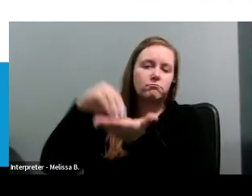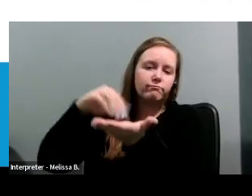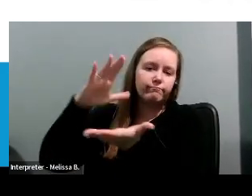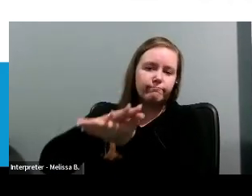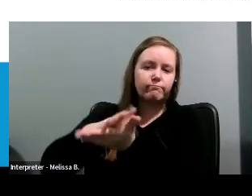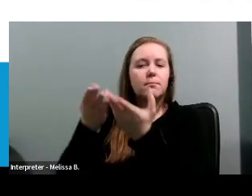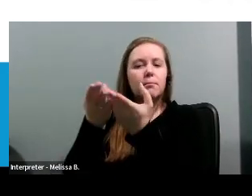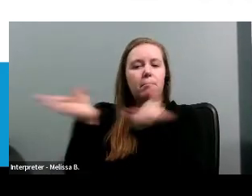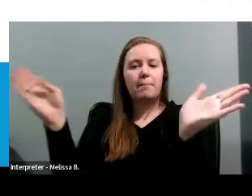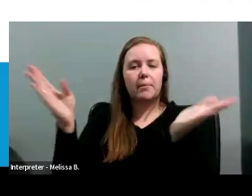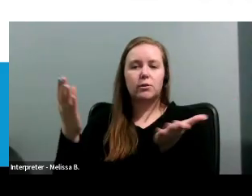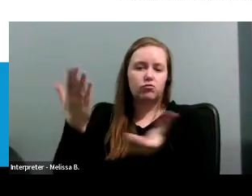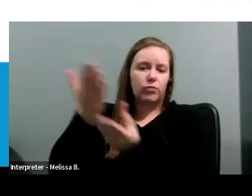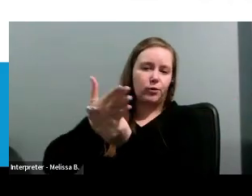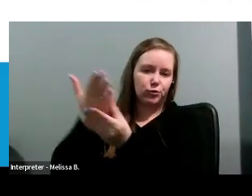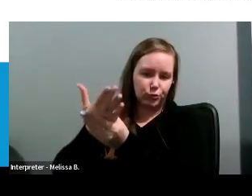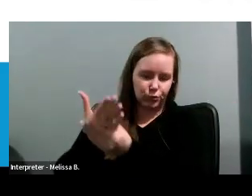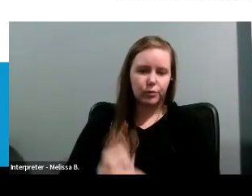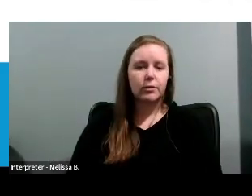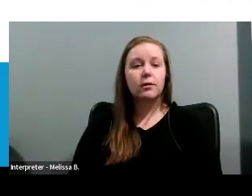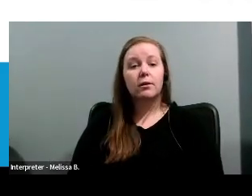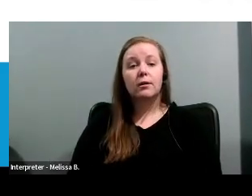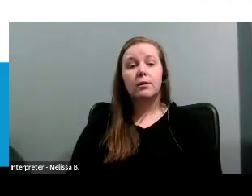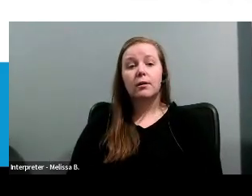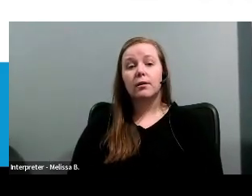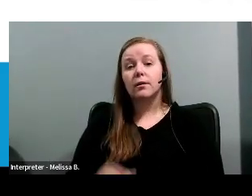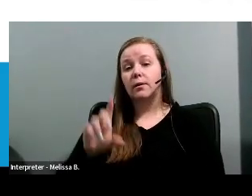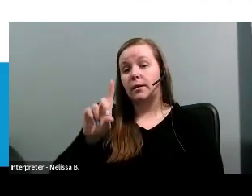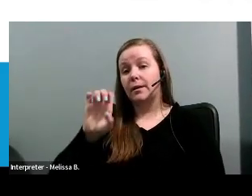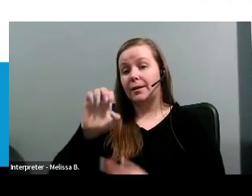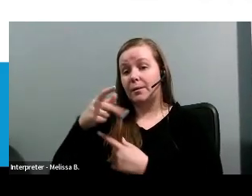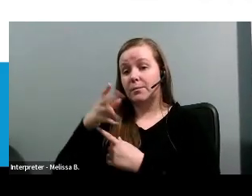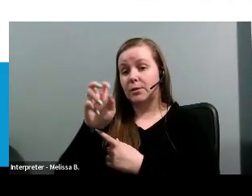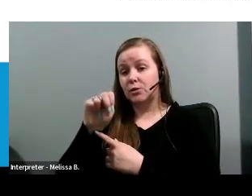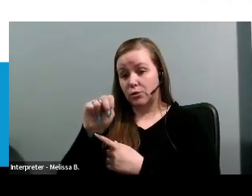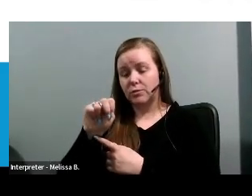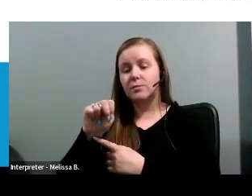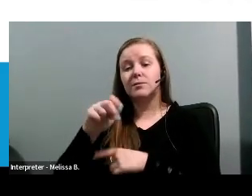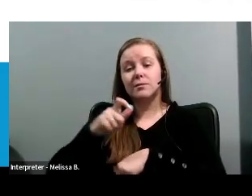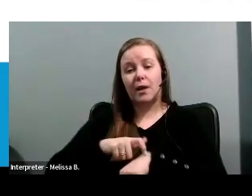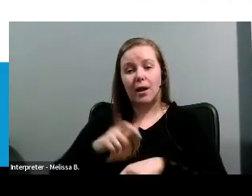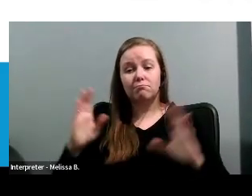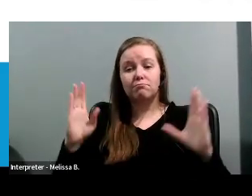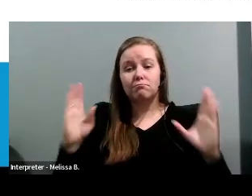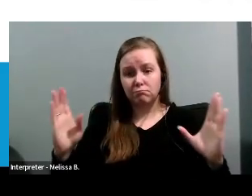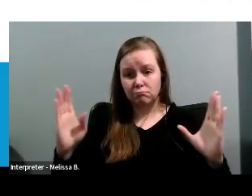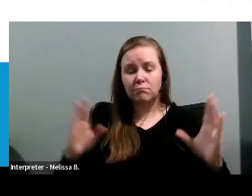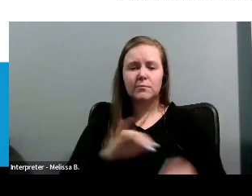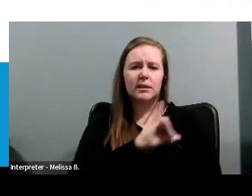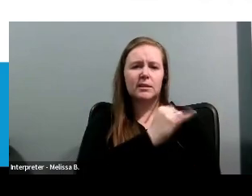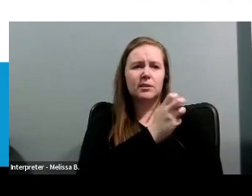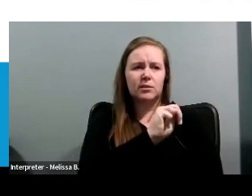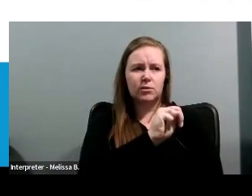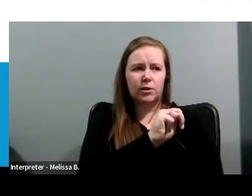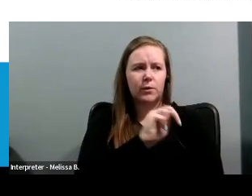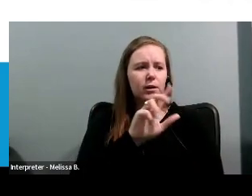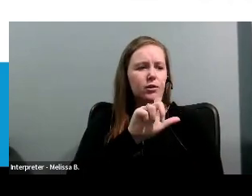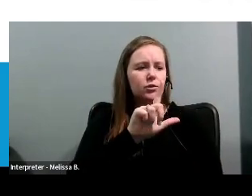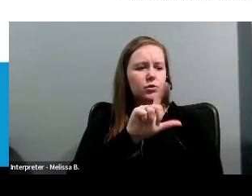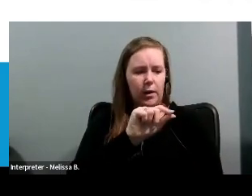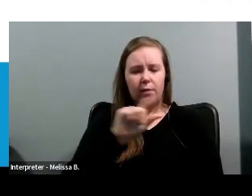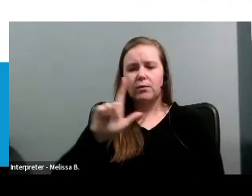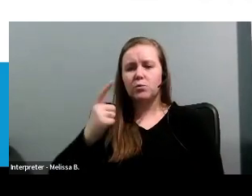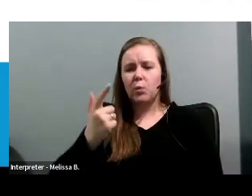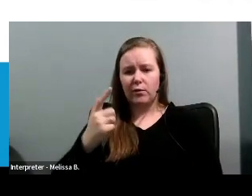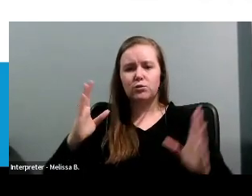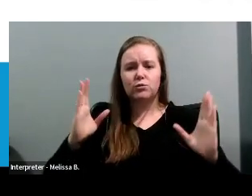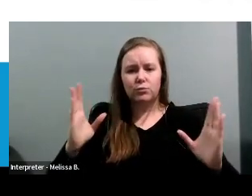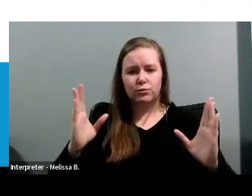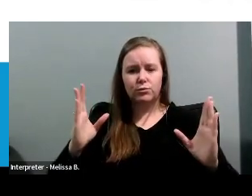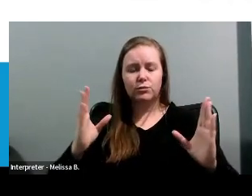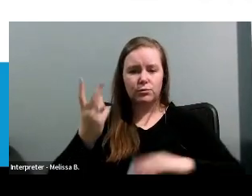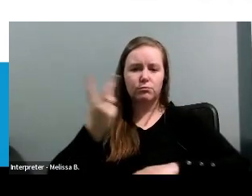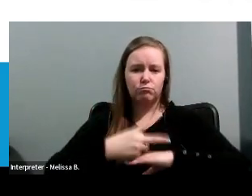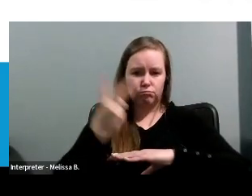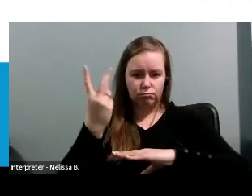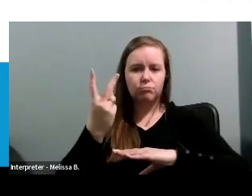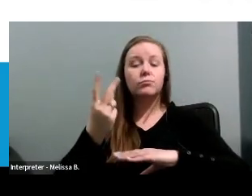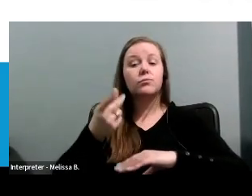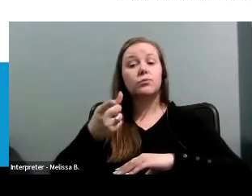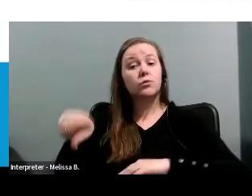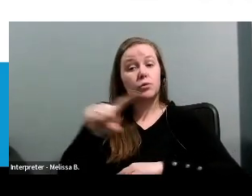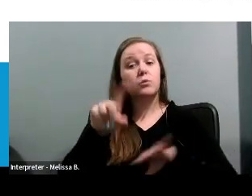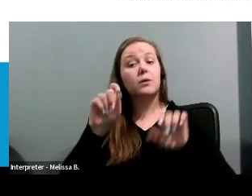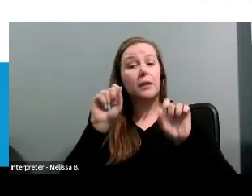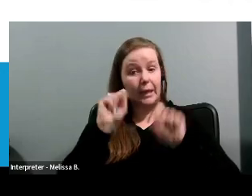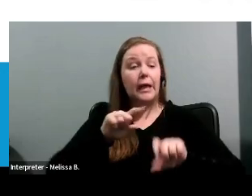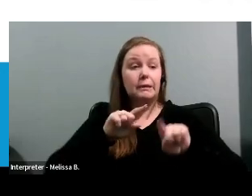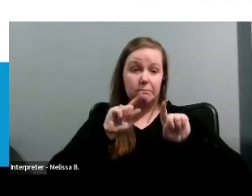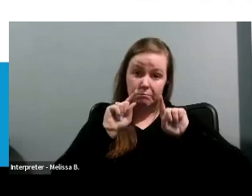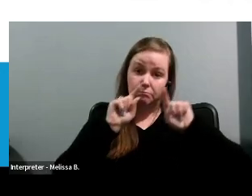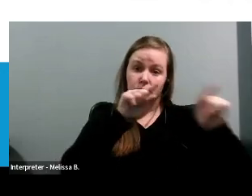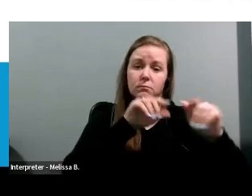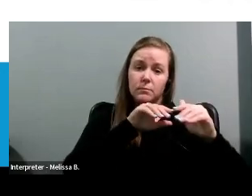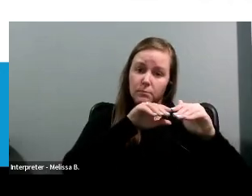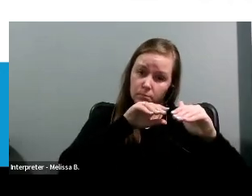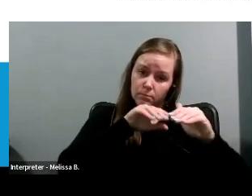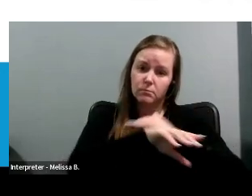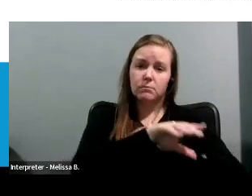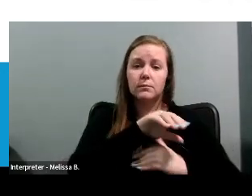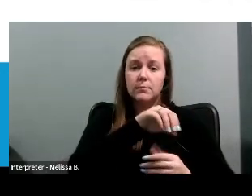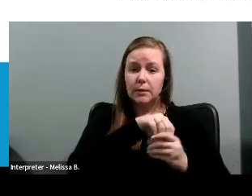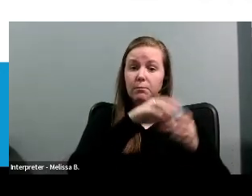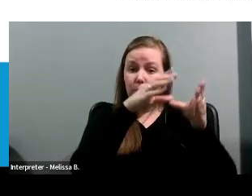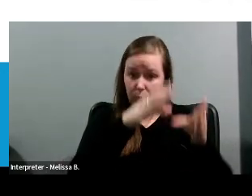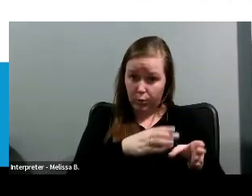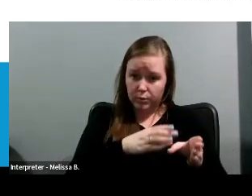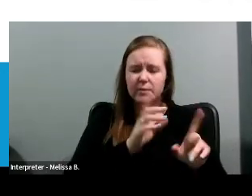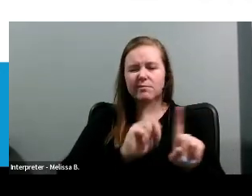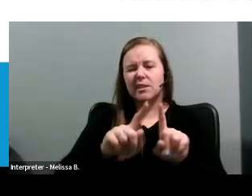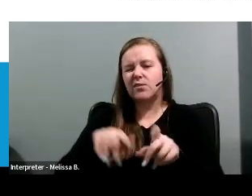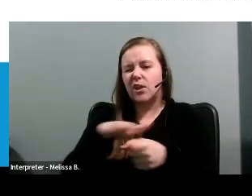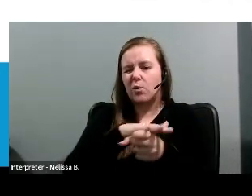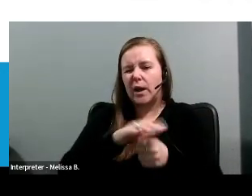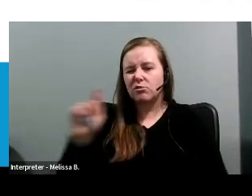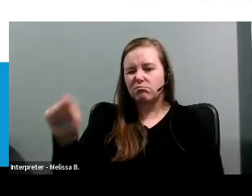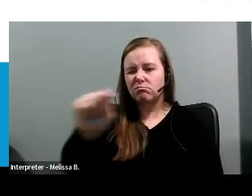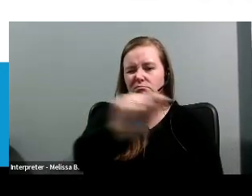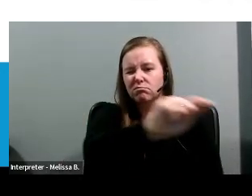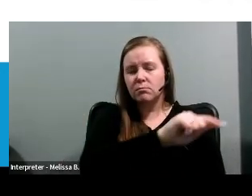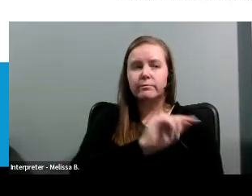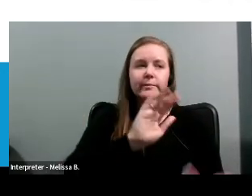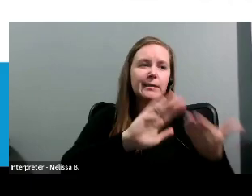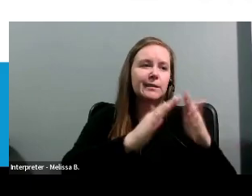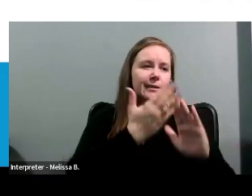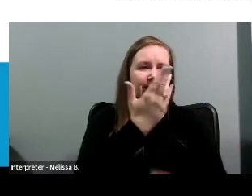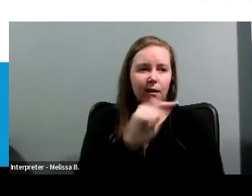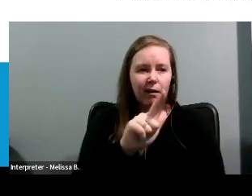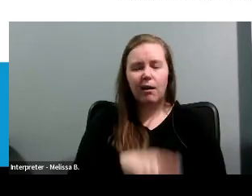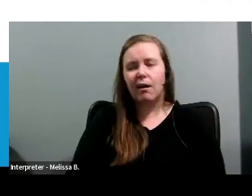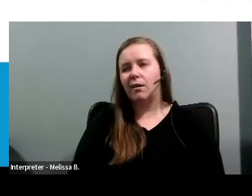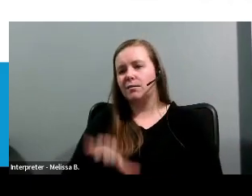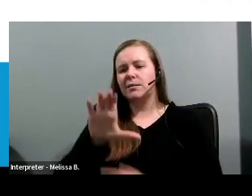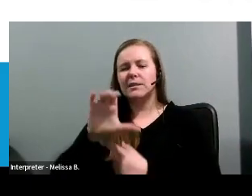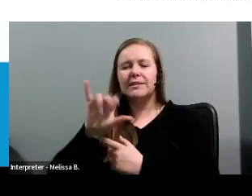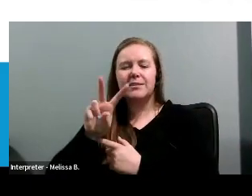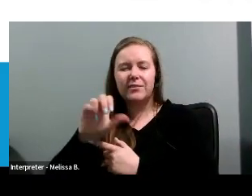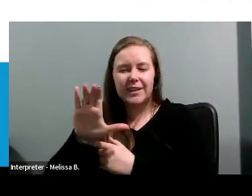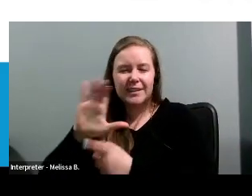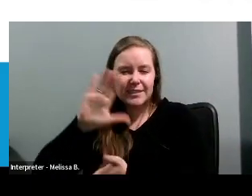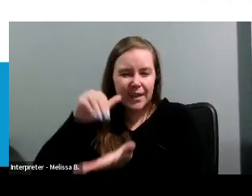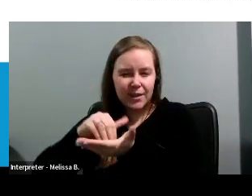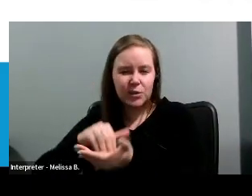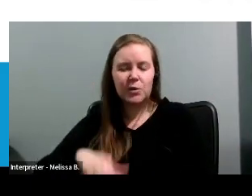Shannon Spencer (she/her): And the deputation period, as you know, is on January 21st and 20… 20th and 21st, so where you're… where you can attend physically, in person, at the different locations, so at City Hall, a typical Civic center, North York or Scarborough.